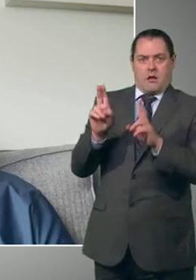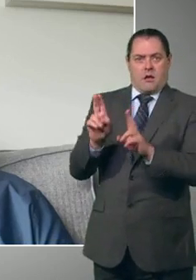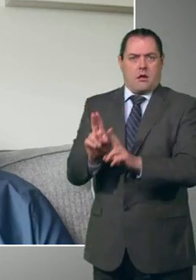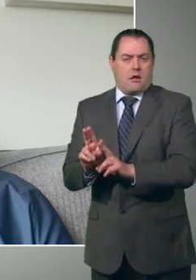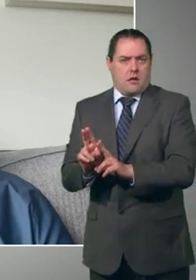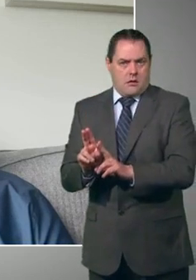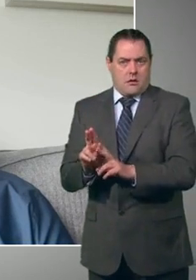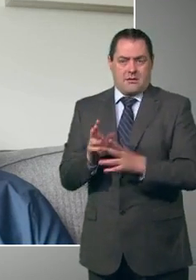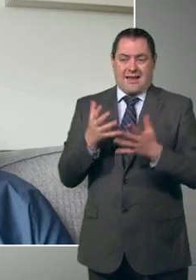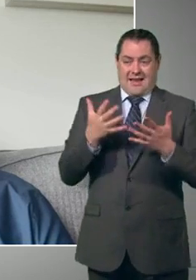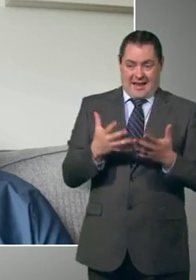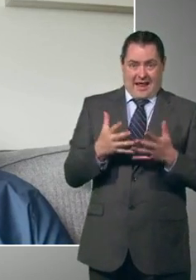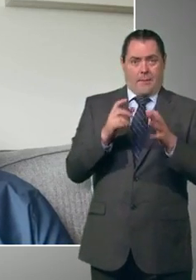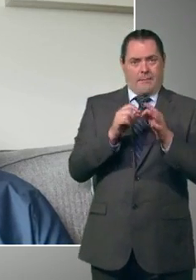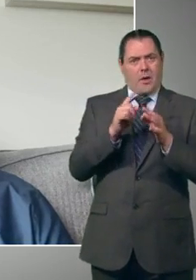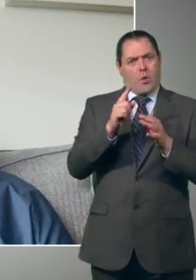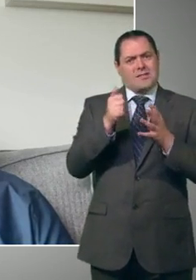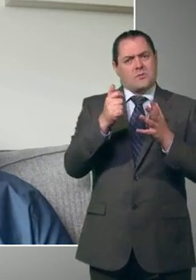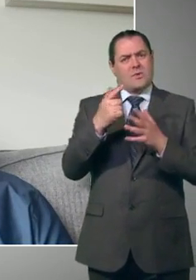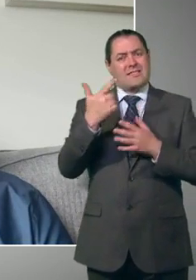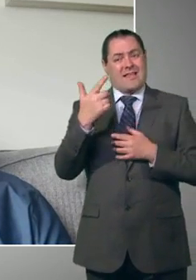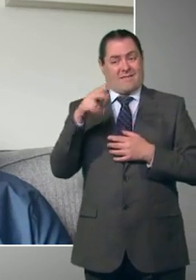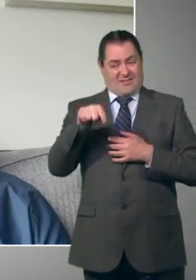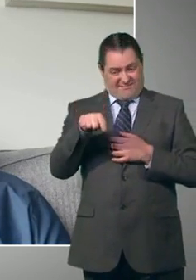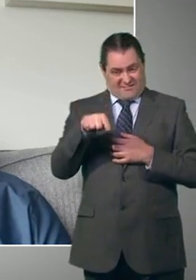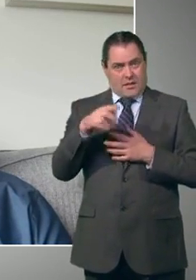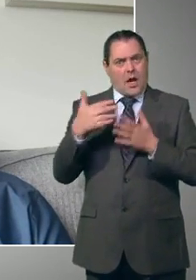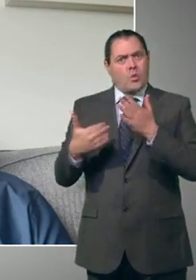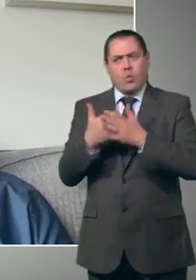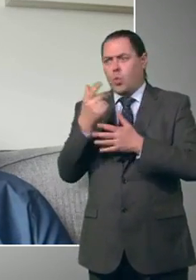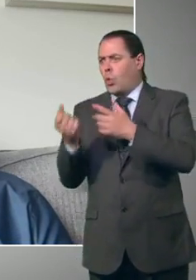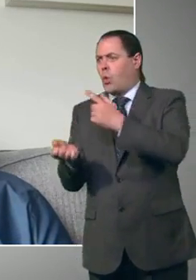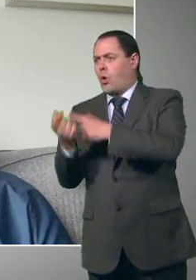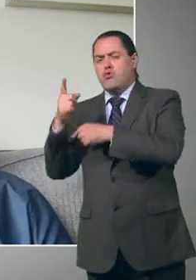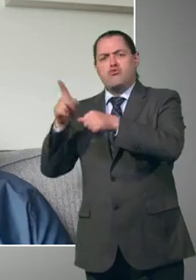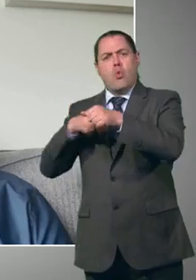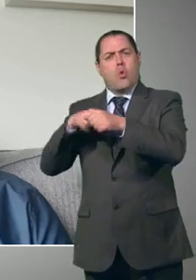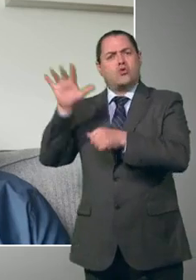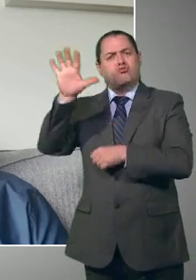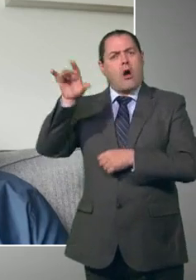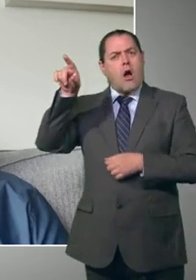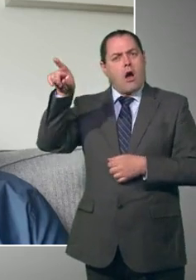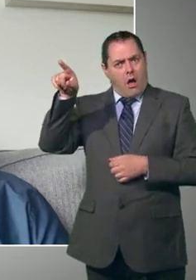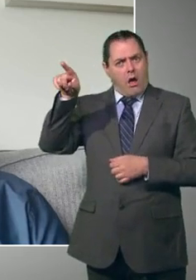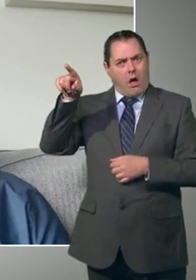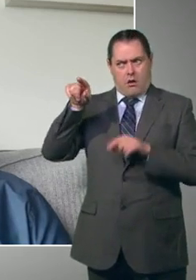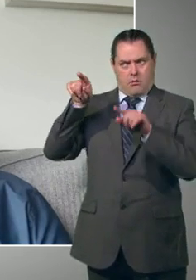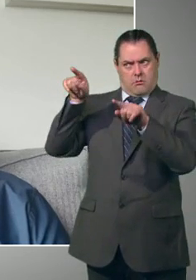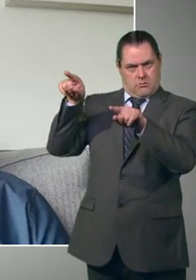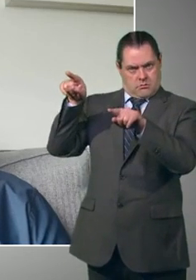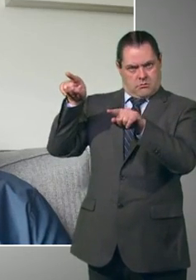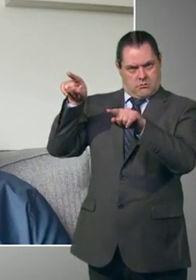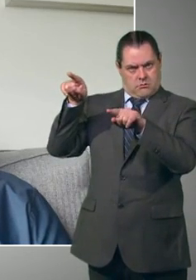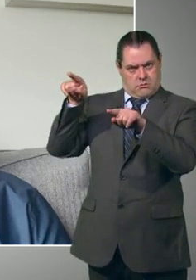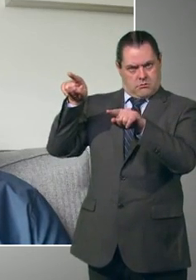of concern in Yorkshire, why is the government allowing lockdown relaxation to continue